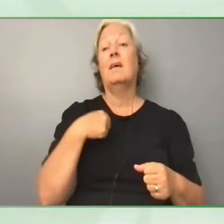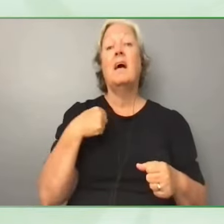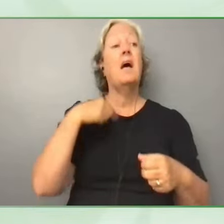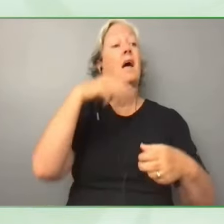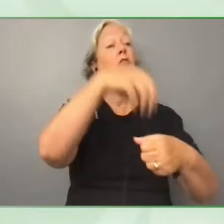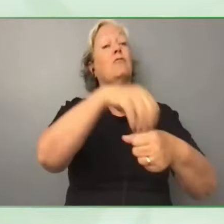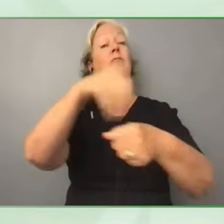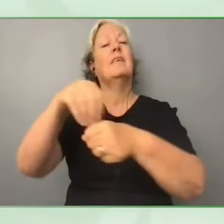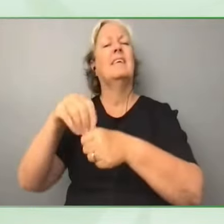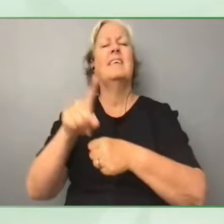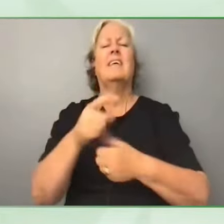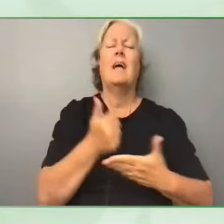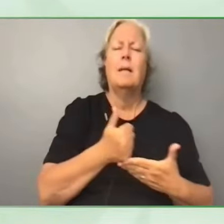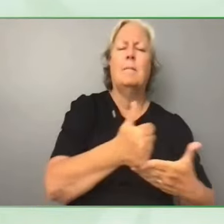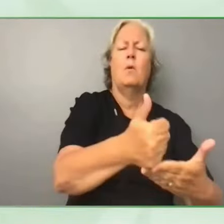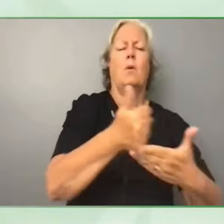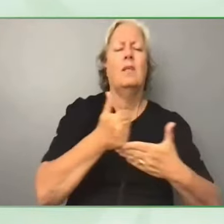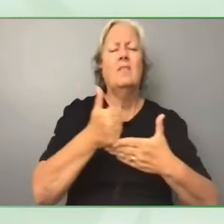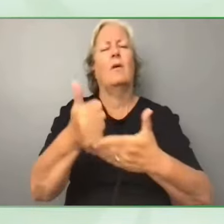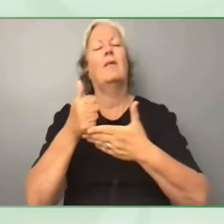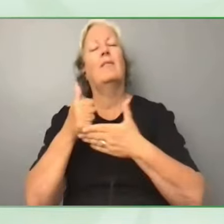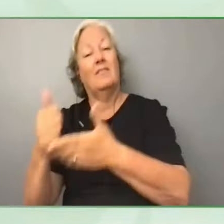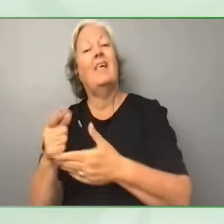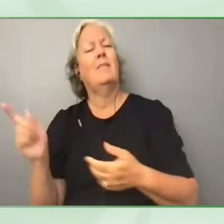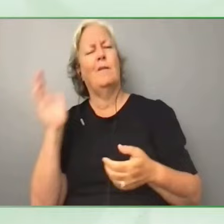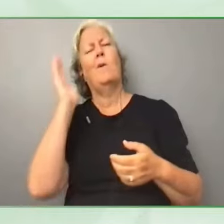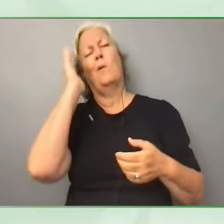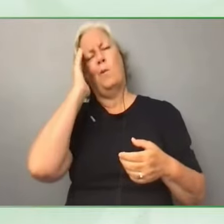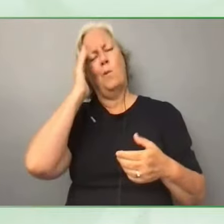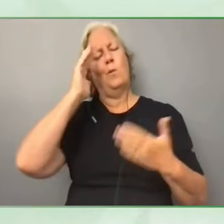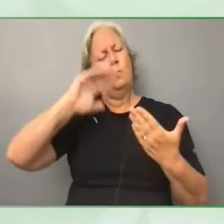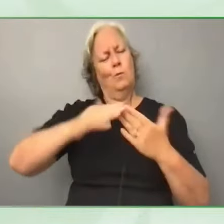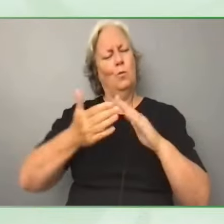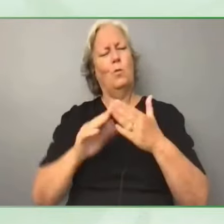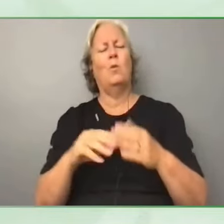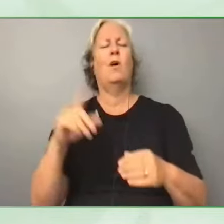they understood from the ground, not based on brochures and booklets,